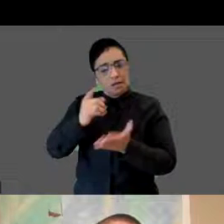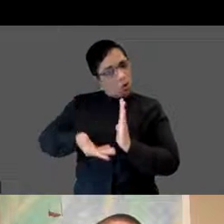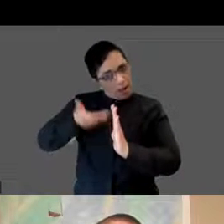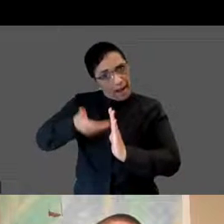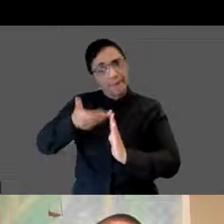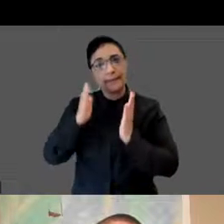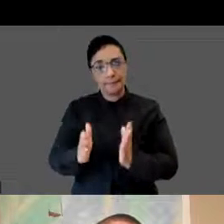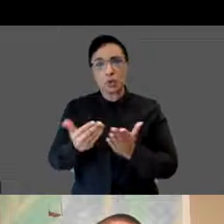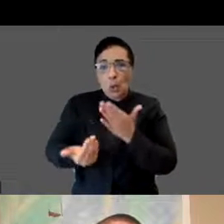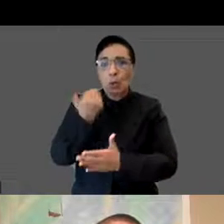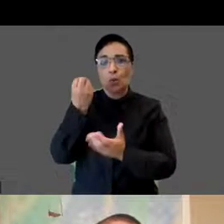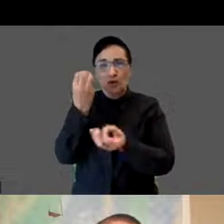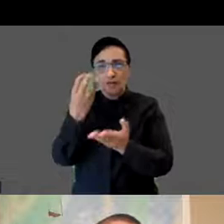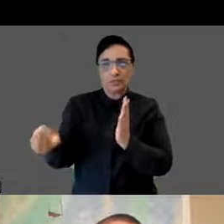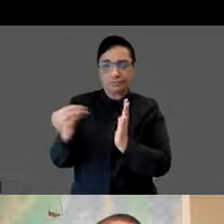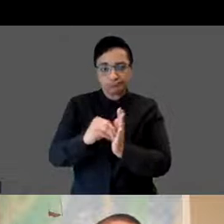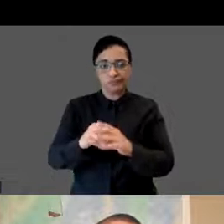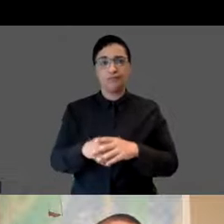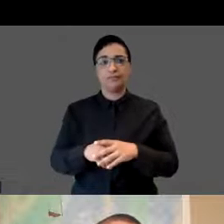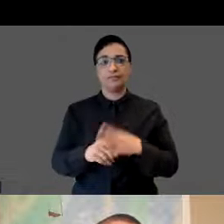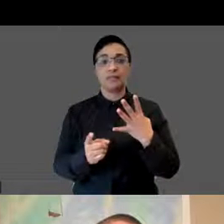in data advocacy and have a collaborative approach.